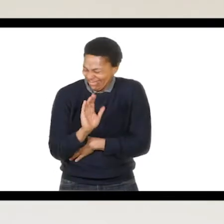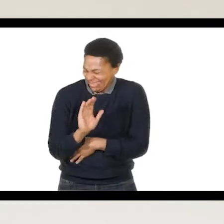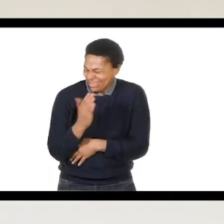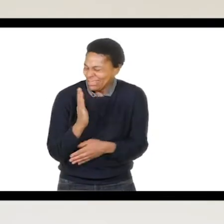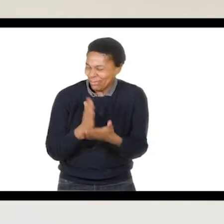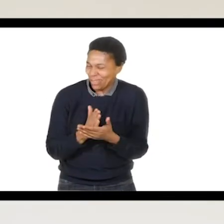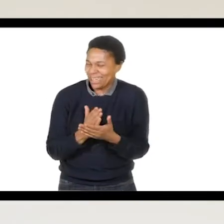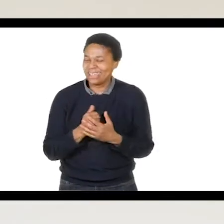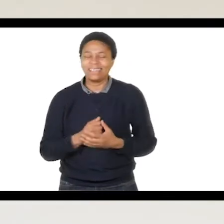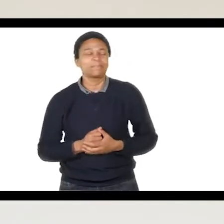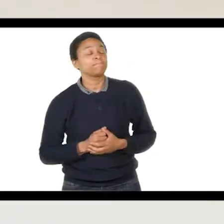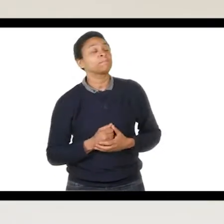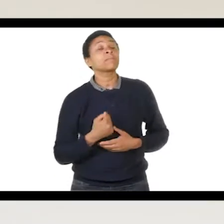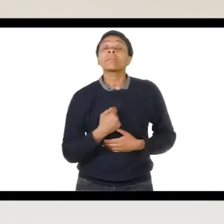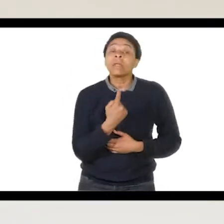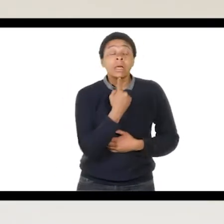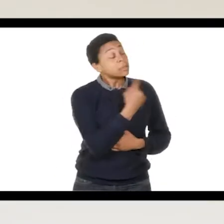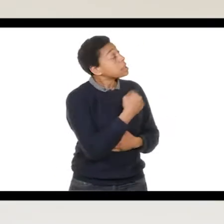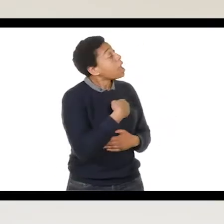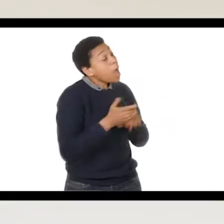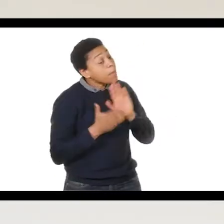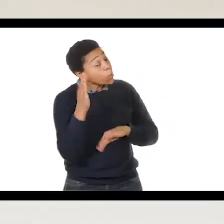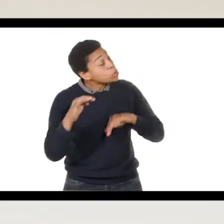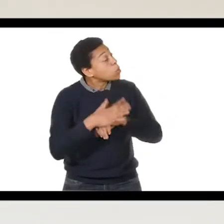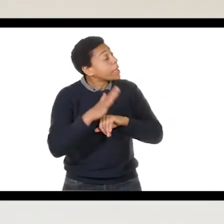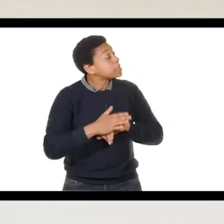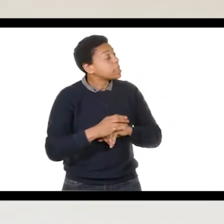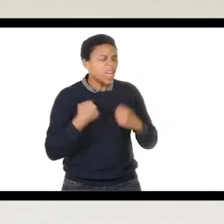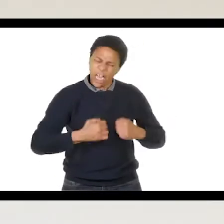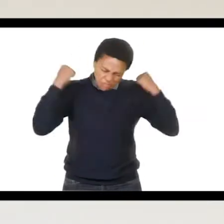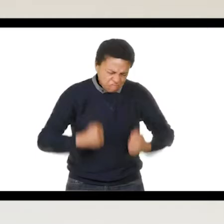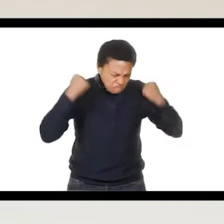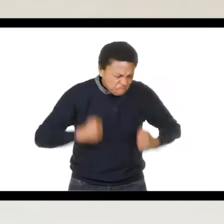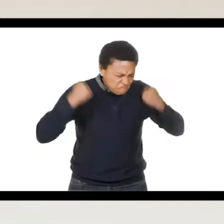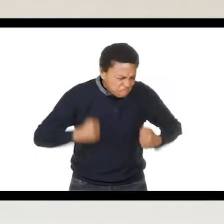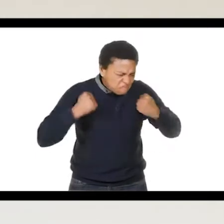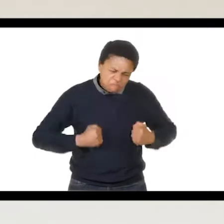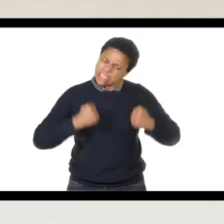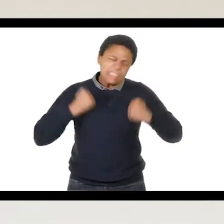I told them I was sick. No I didn’t actually. I said I was going to a wedding.